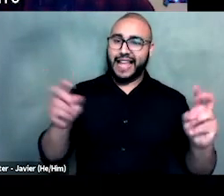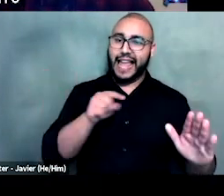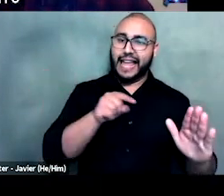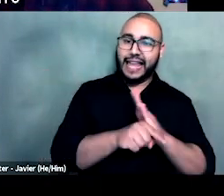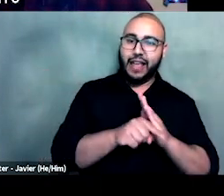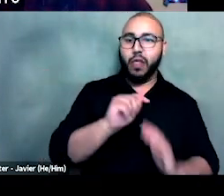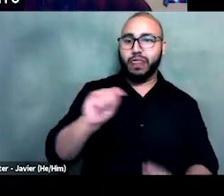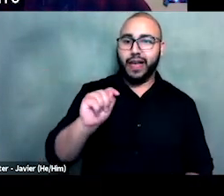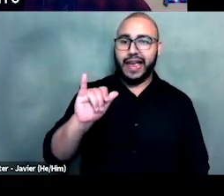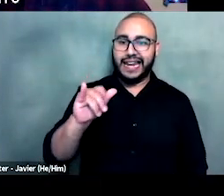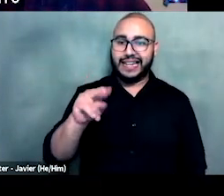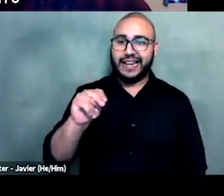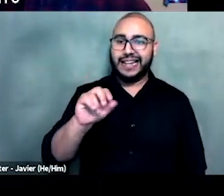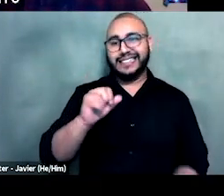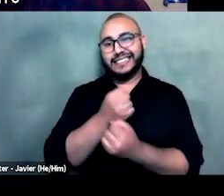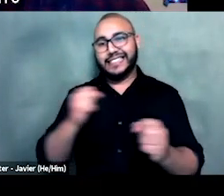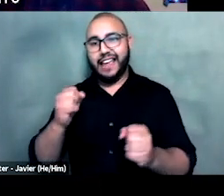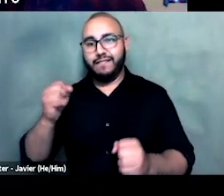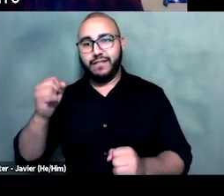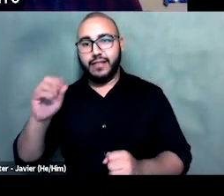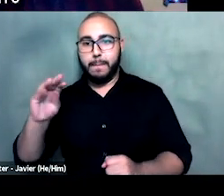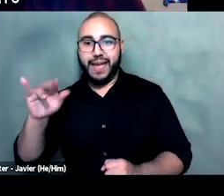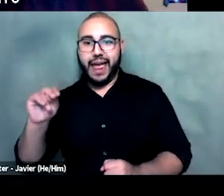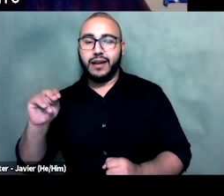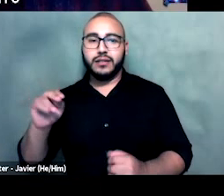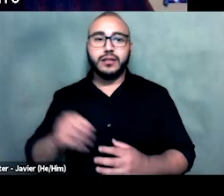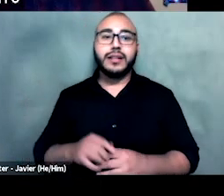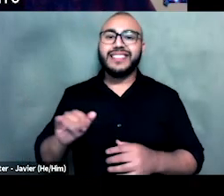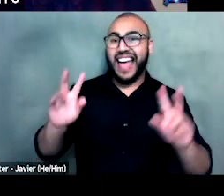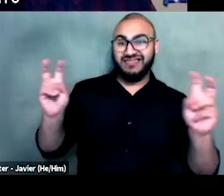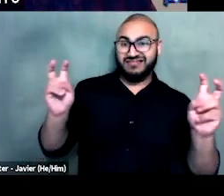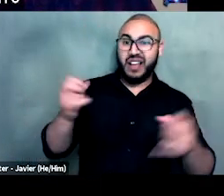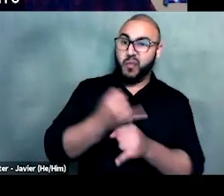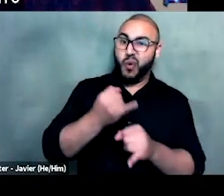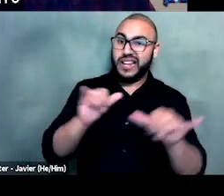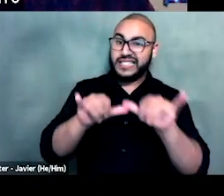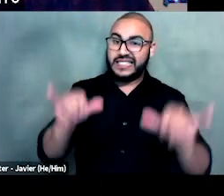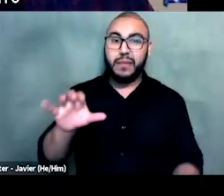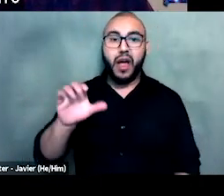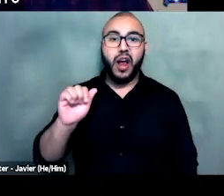this is a brief history of the boarding school system. Carlisle is the first off